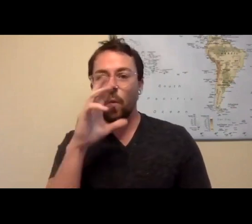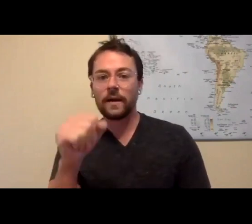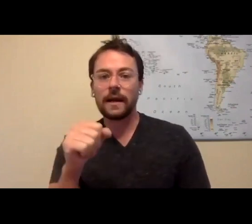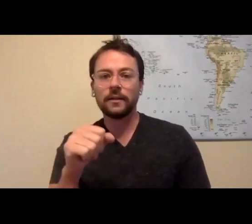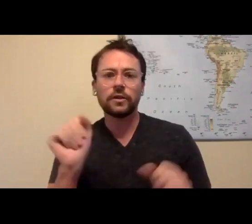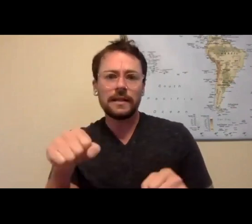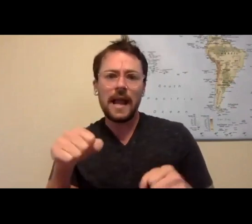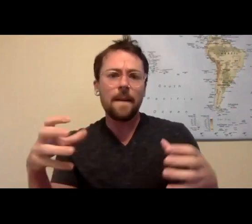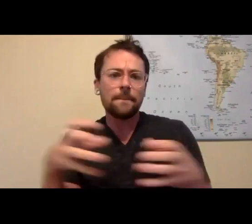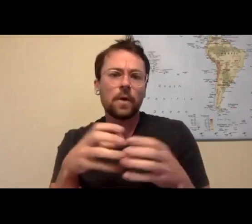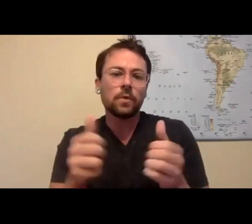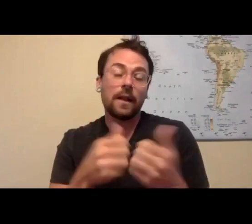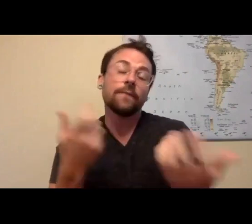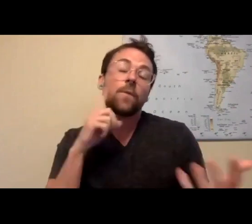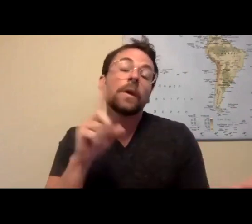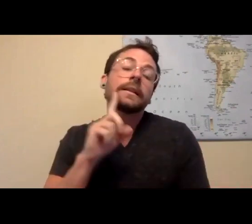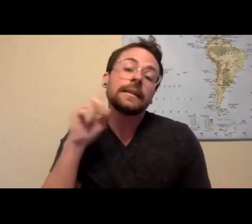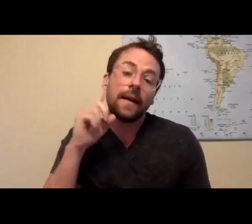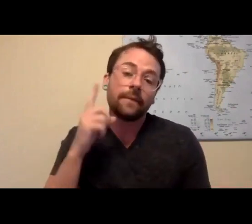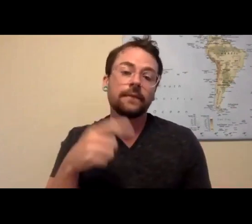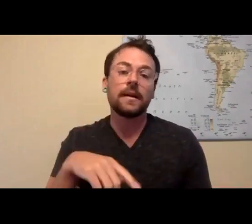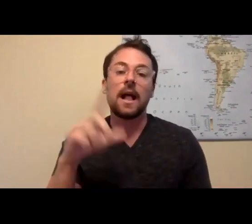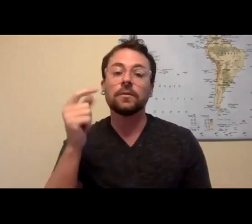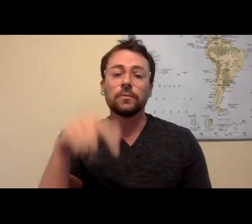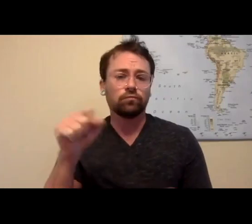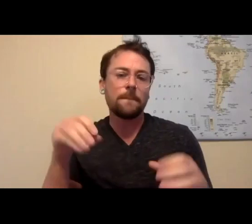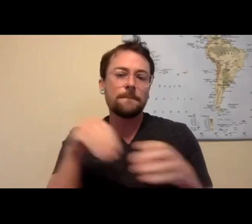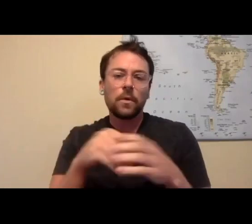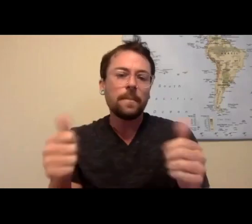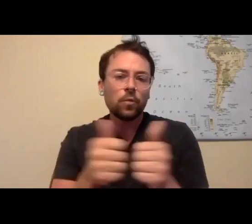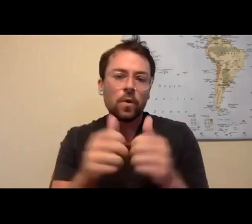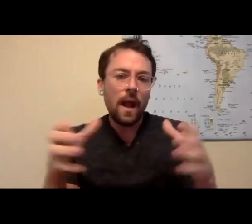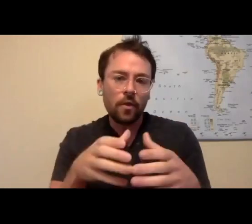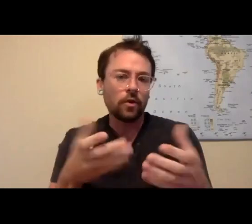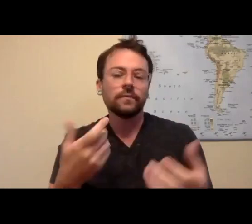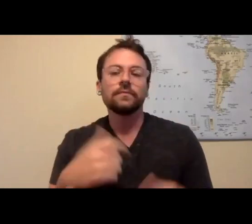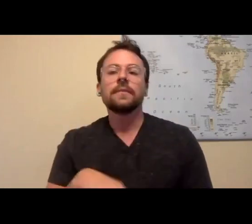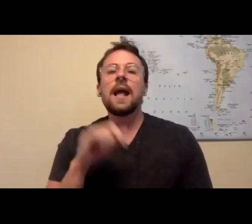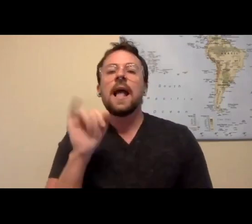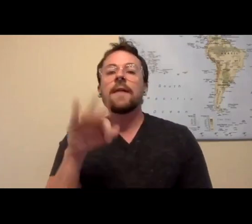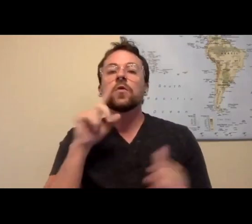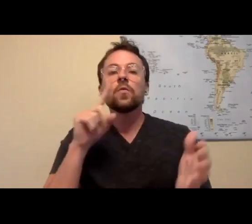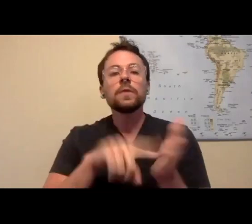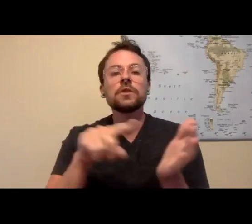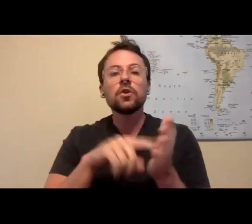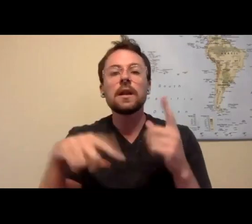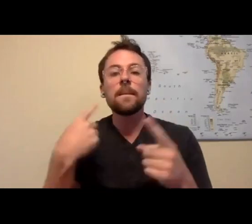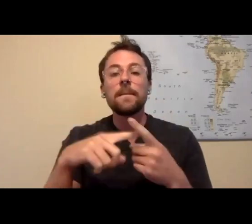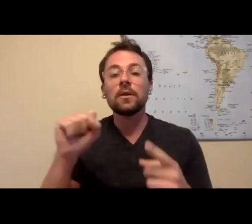If the research is about sexual orientation in transpeople in the Deaf community, then